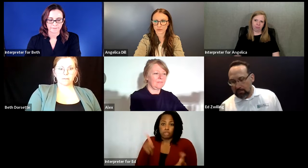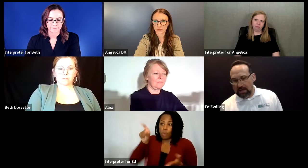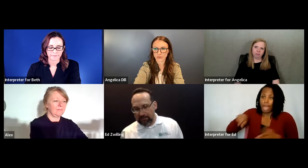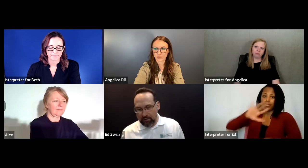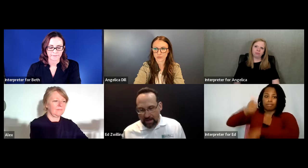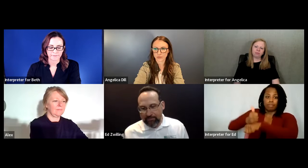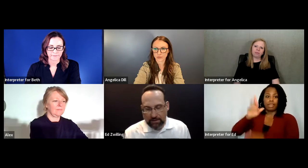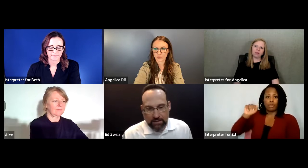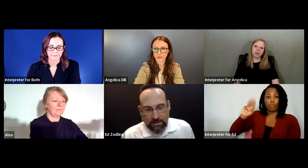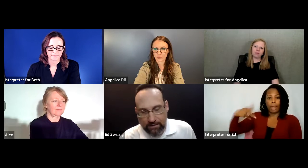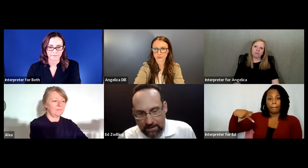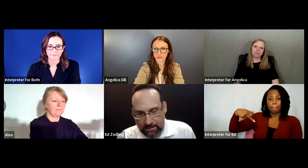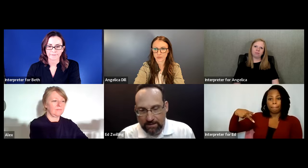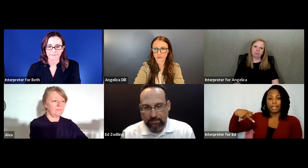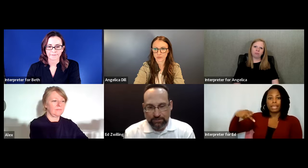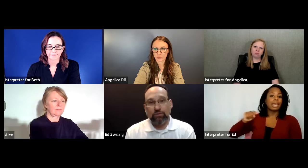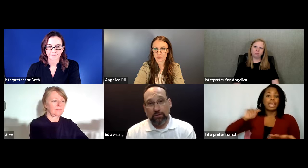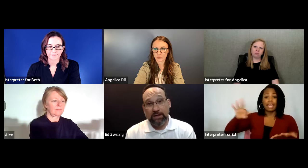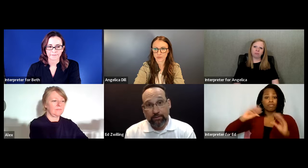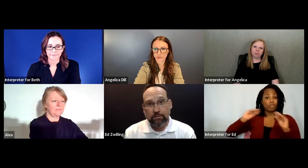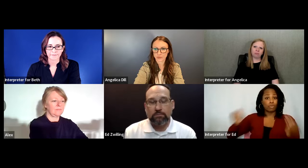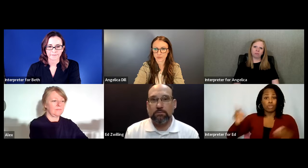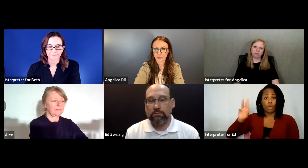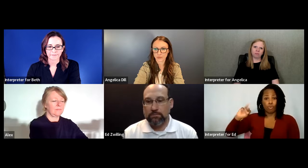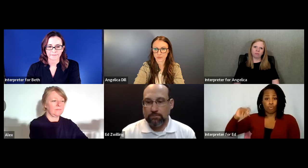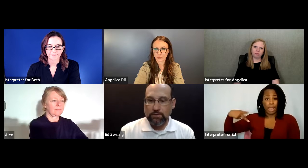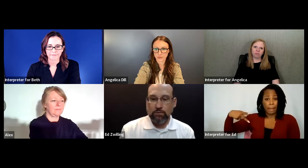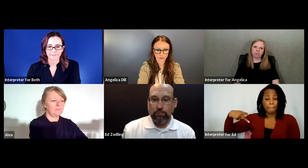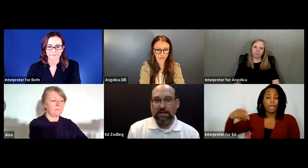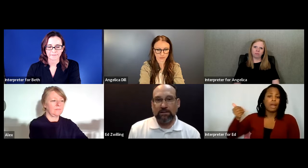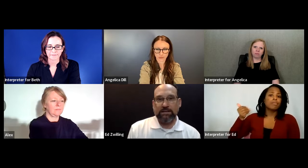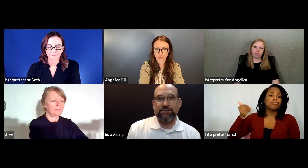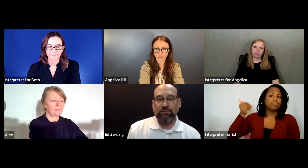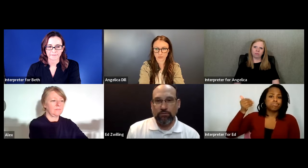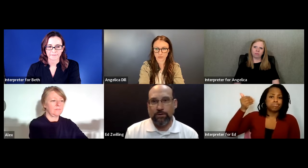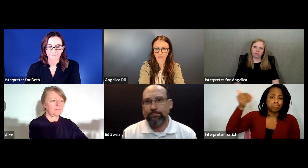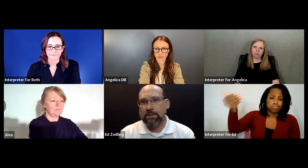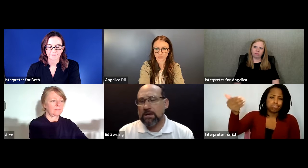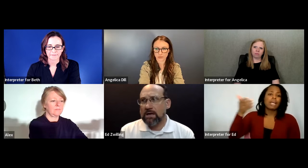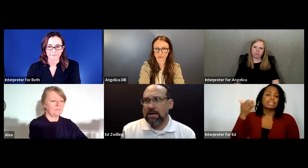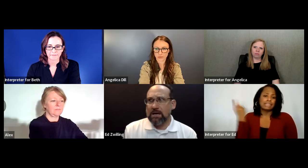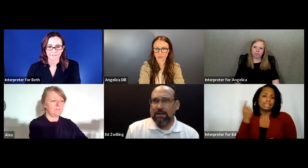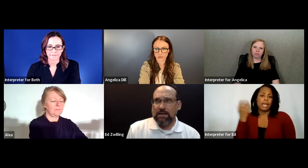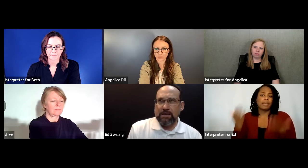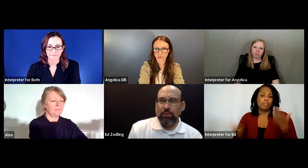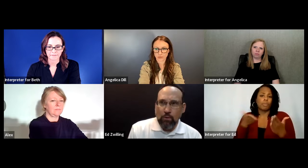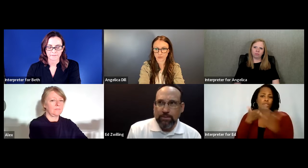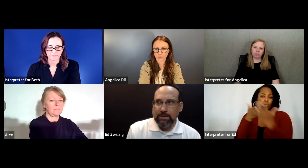And if you haven't, then sooner or later, you're likely to get sued over it.